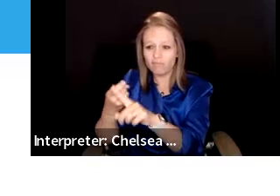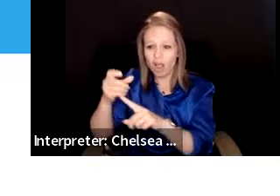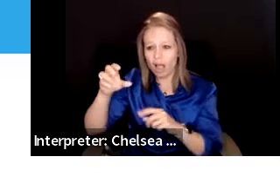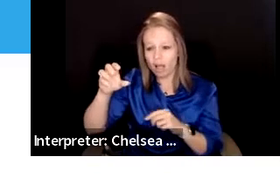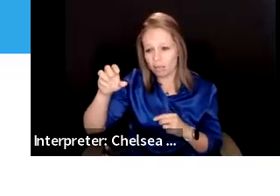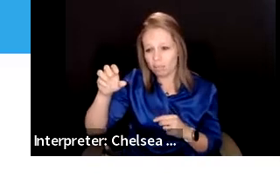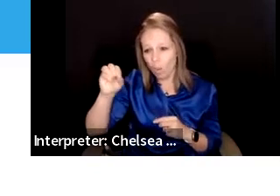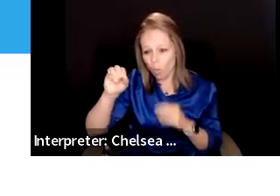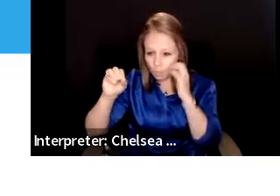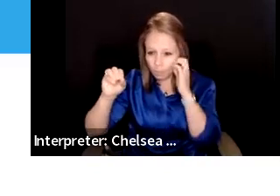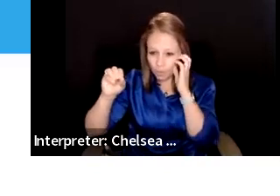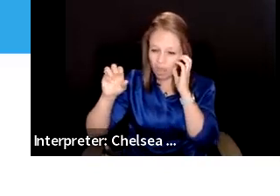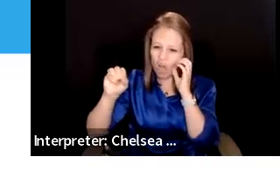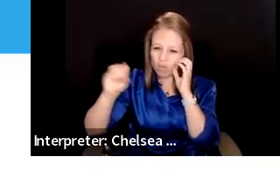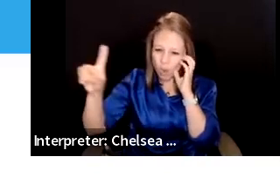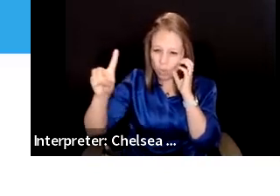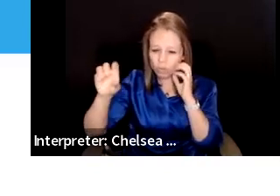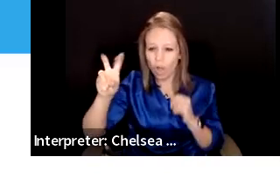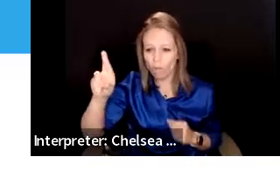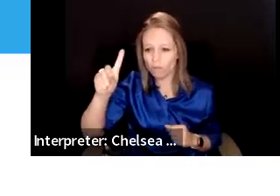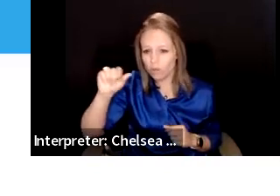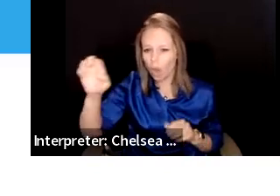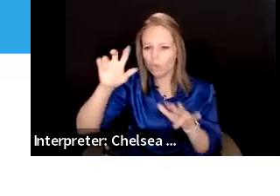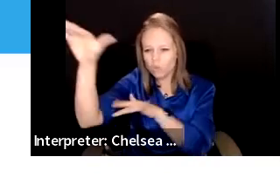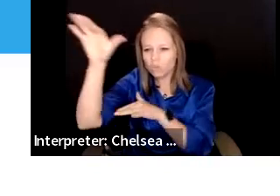This really helps people that maybe don't have that personal one-on-one connection